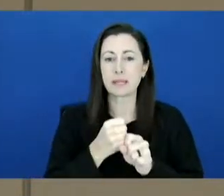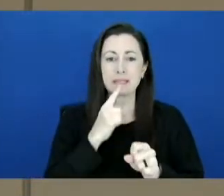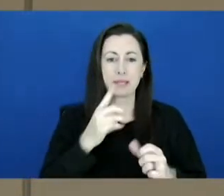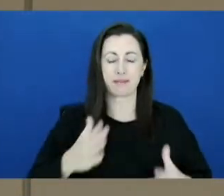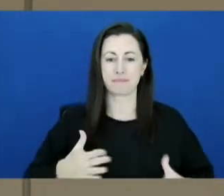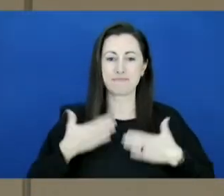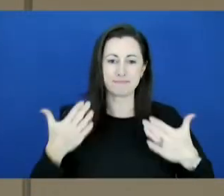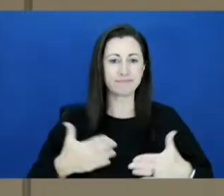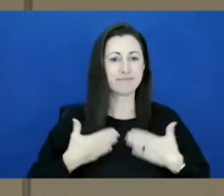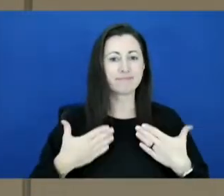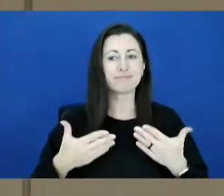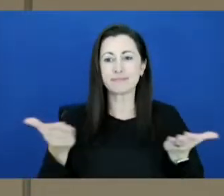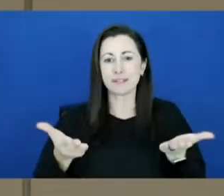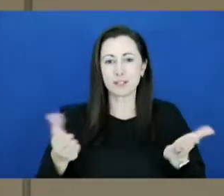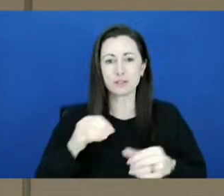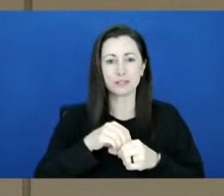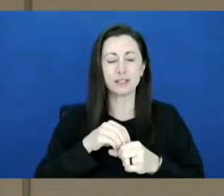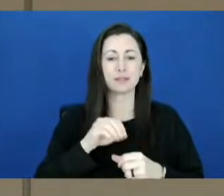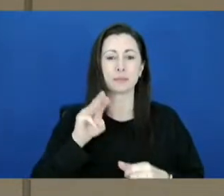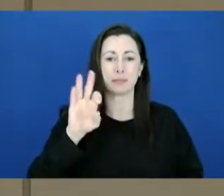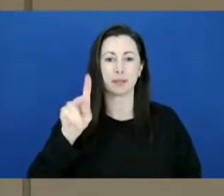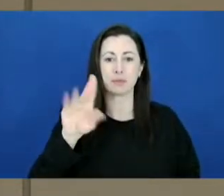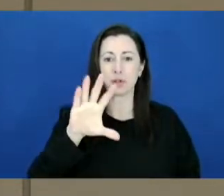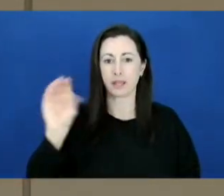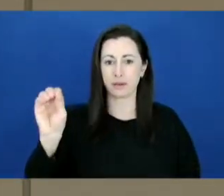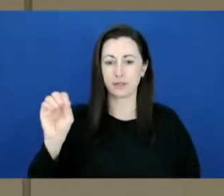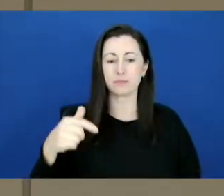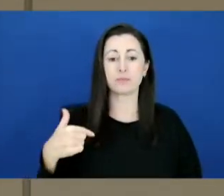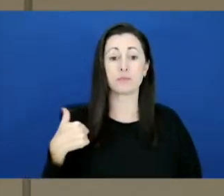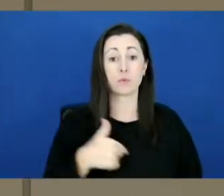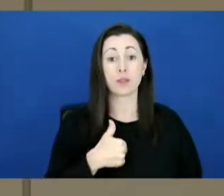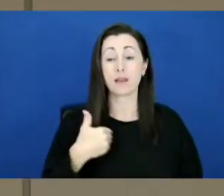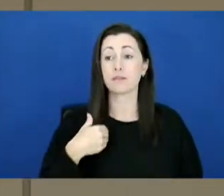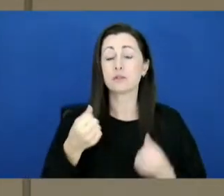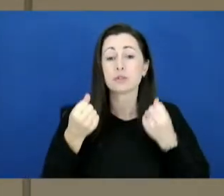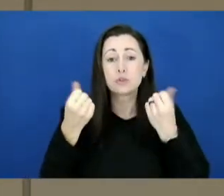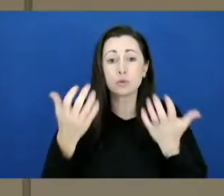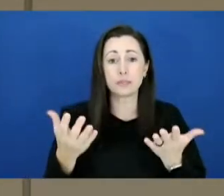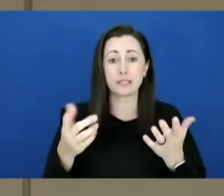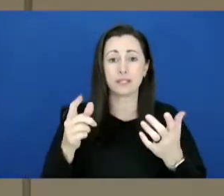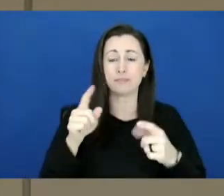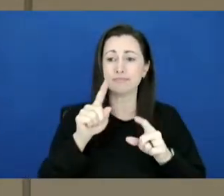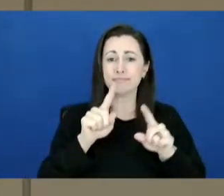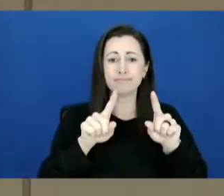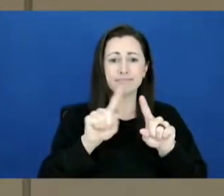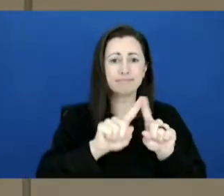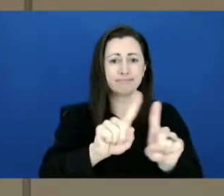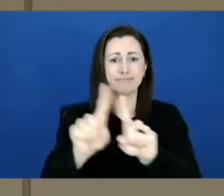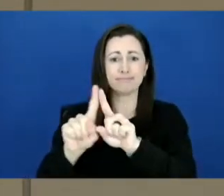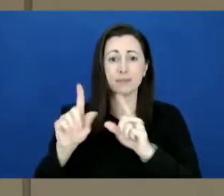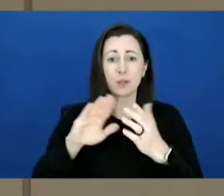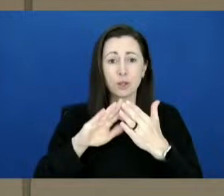AND I, YOU KNOW, THIS JUST MAKES ME SO HAPPY TO BE A RESIDENT OF